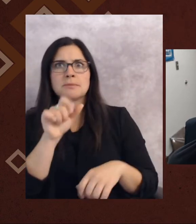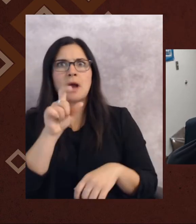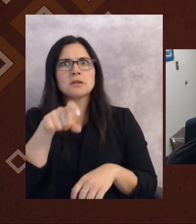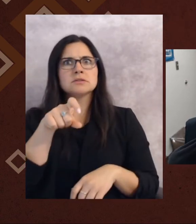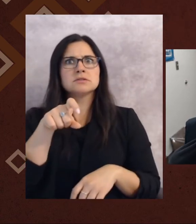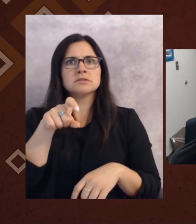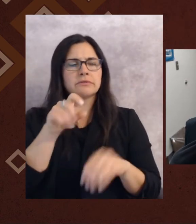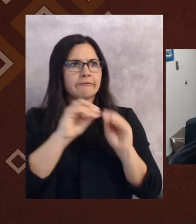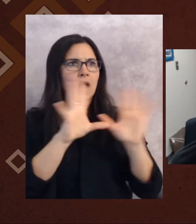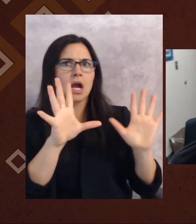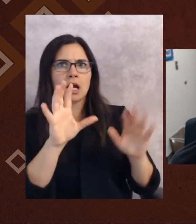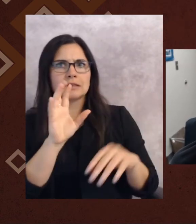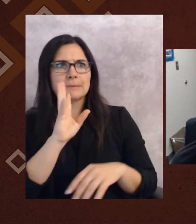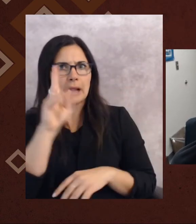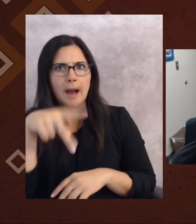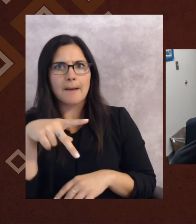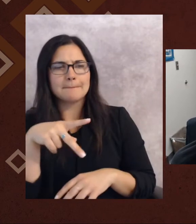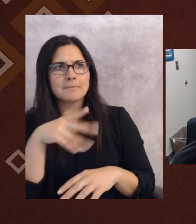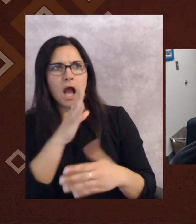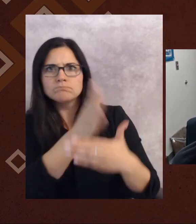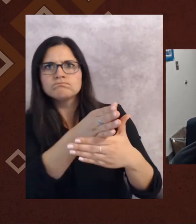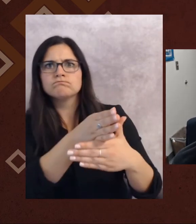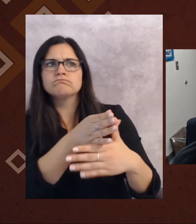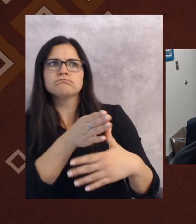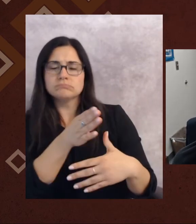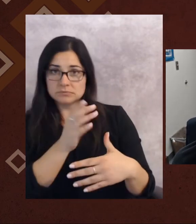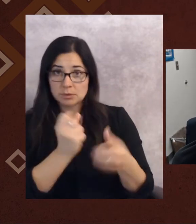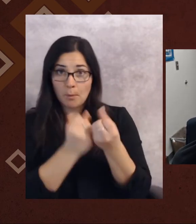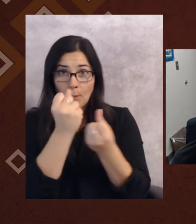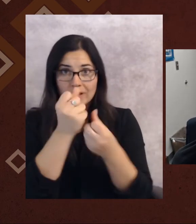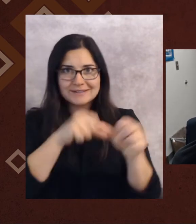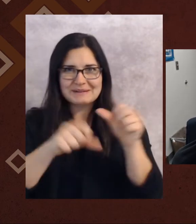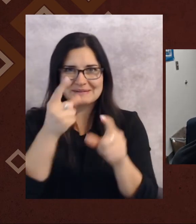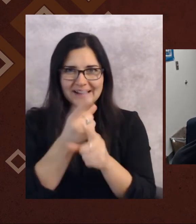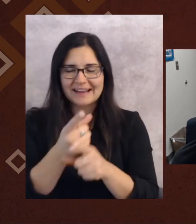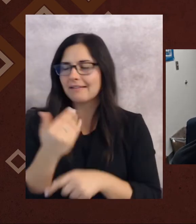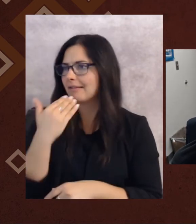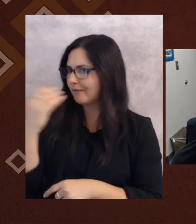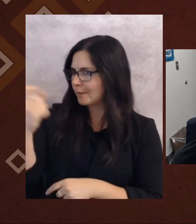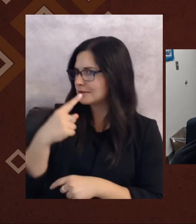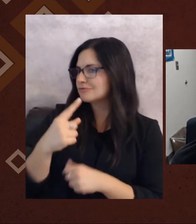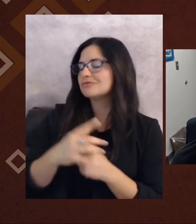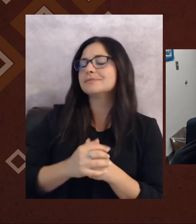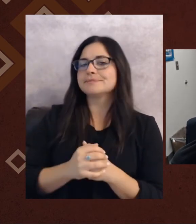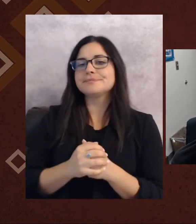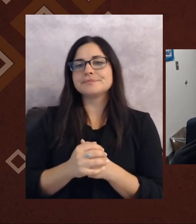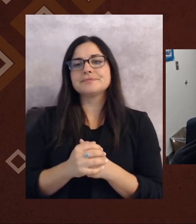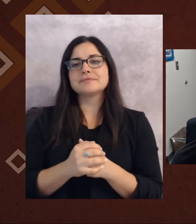and to support each other. So thanks for that question. It's I mean, that's that's you know, from my perspective, it's